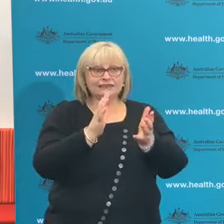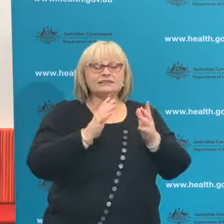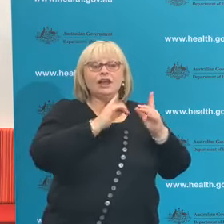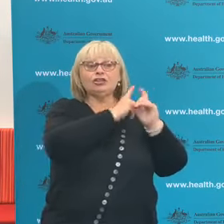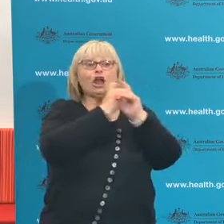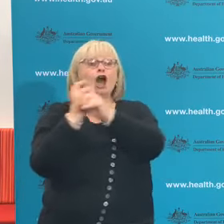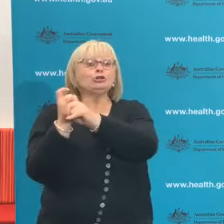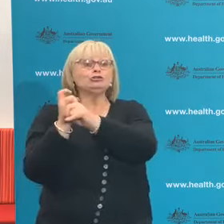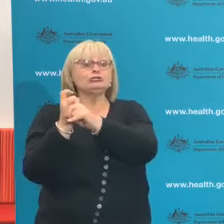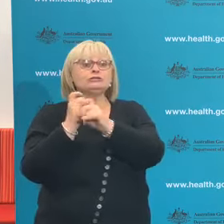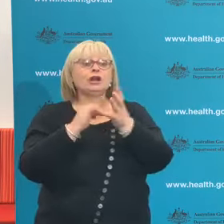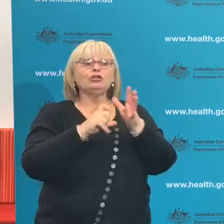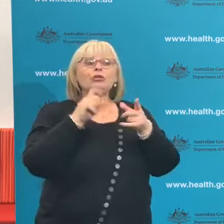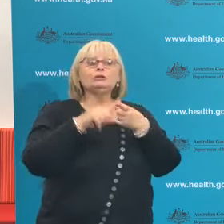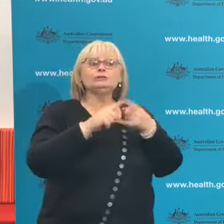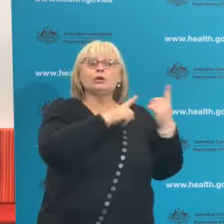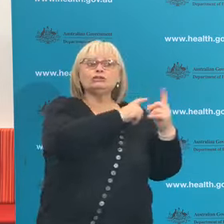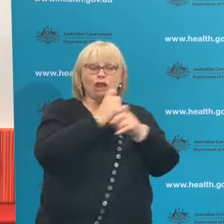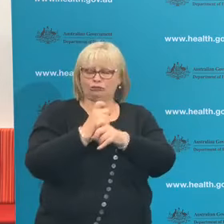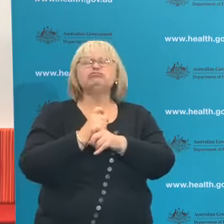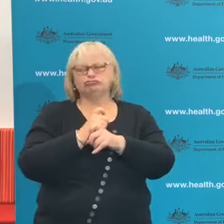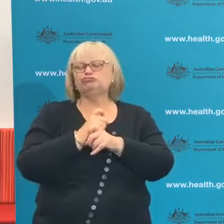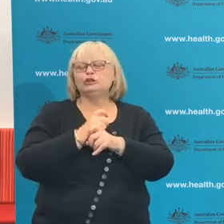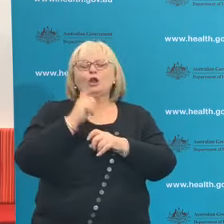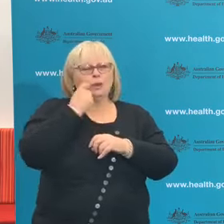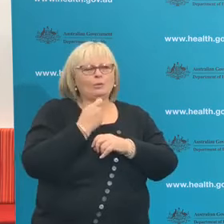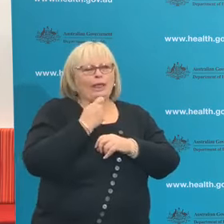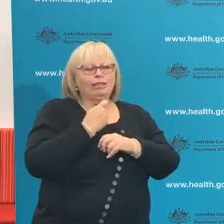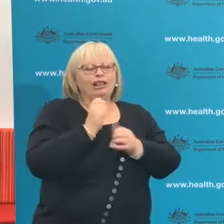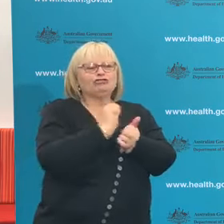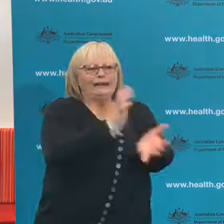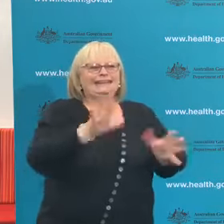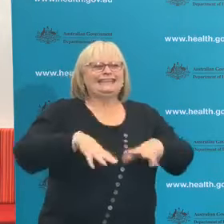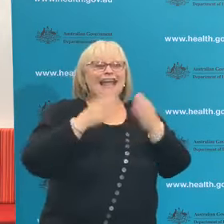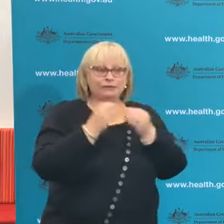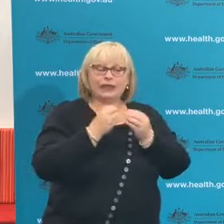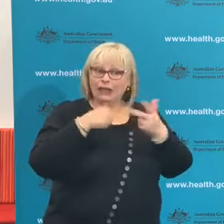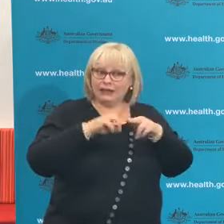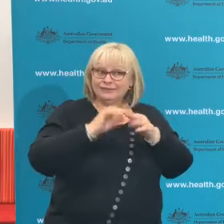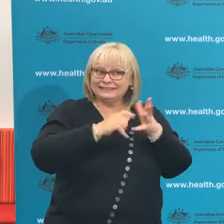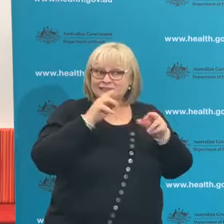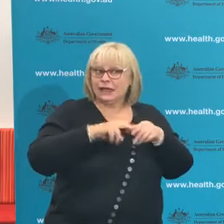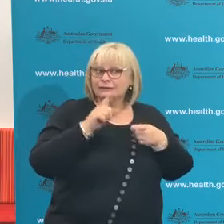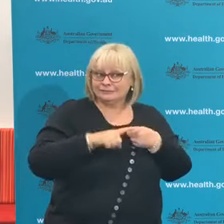Yeah, absolutely we will. We will be releasing the source code for everything that is safe to do so and that's currently being assessed